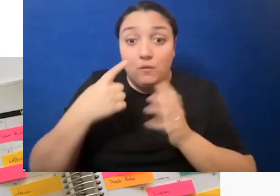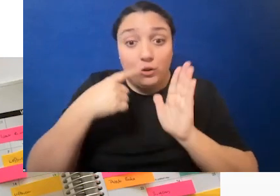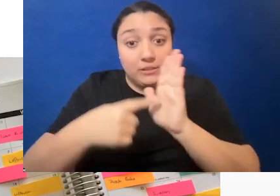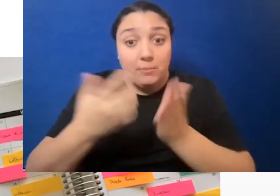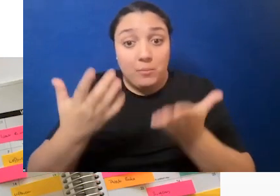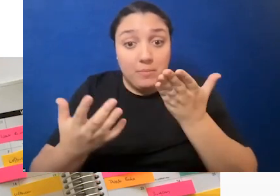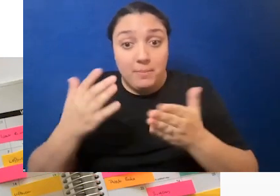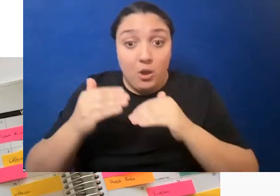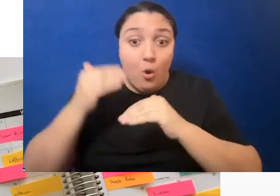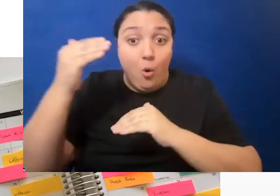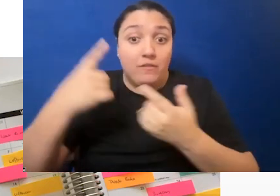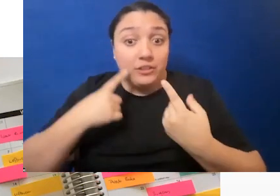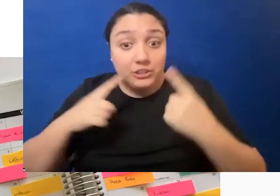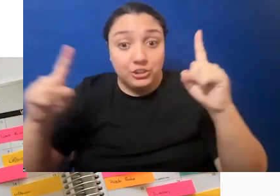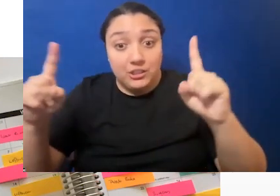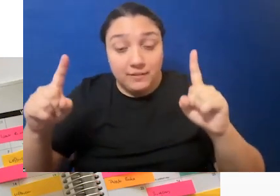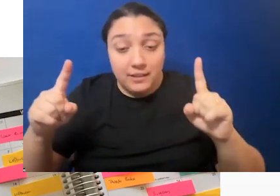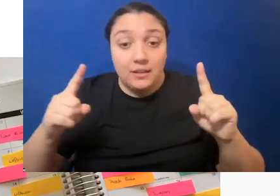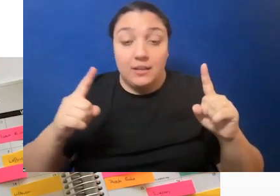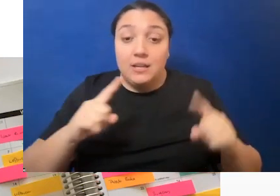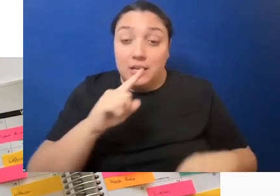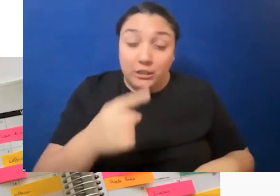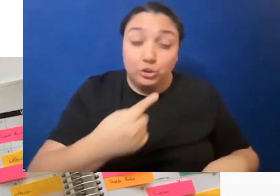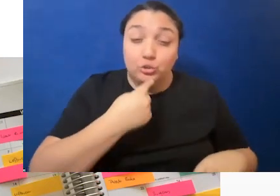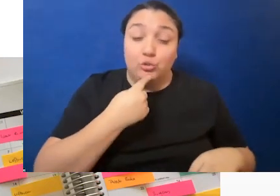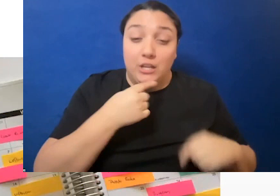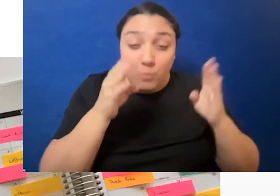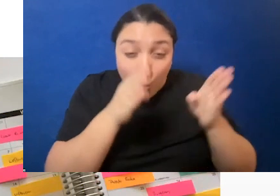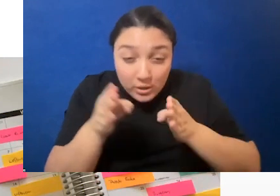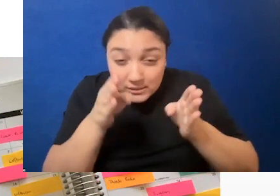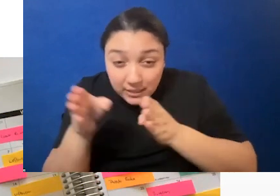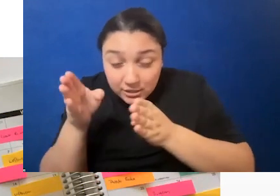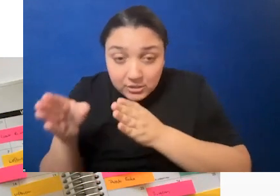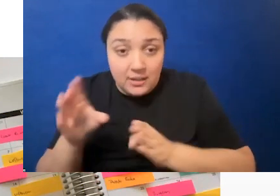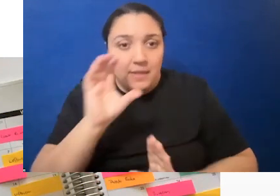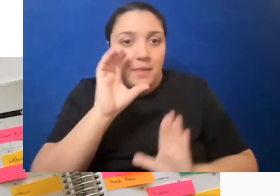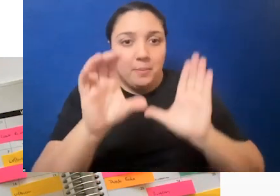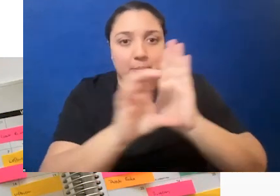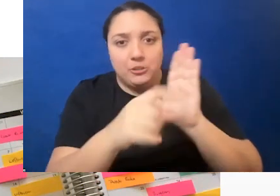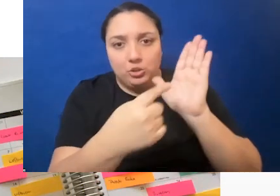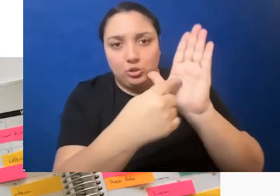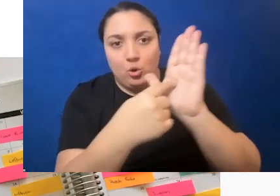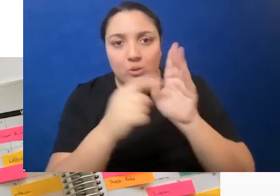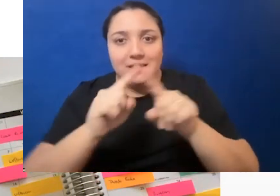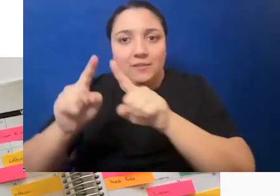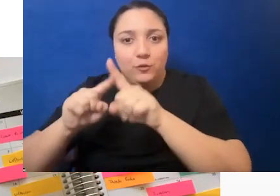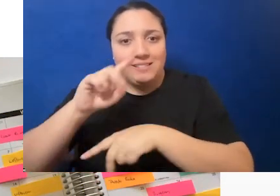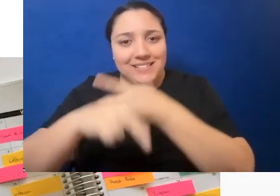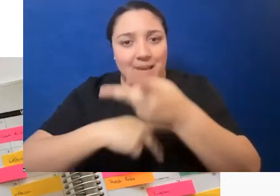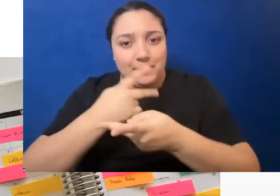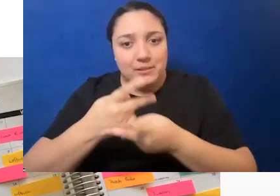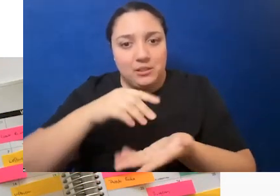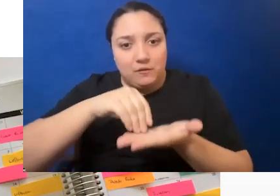IT CAN BE OVER ACHIEVING OR